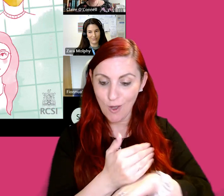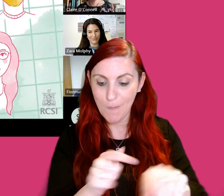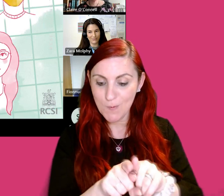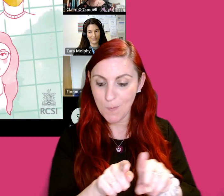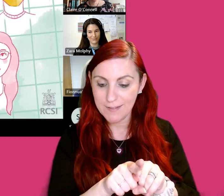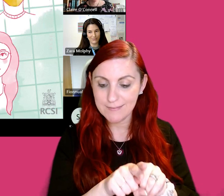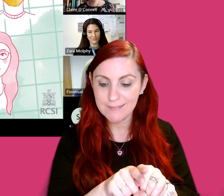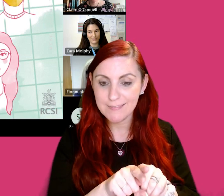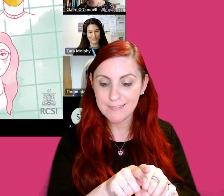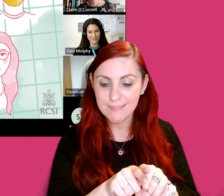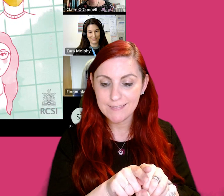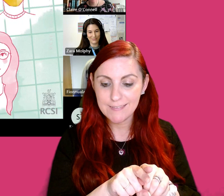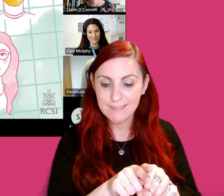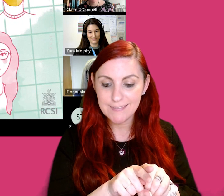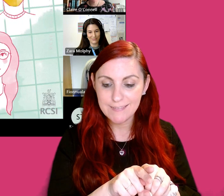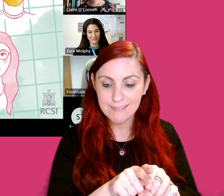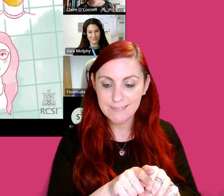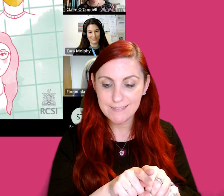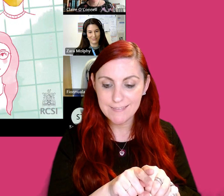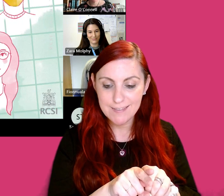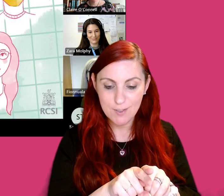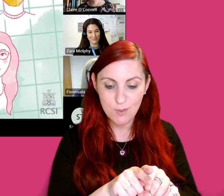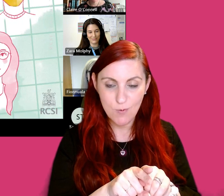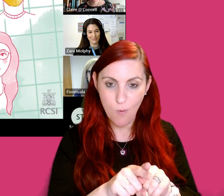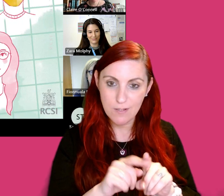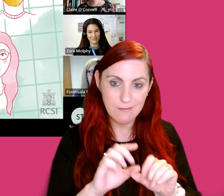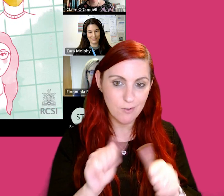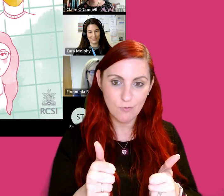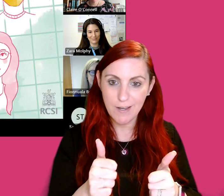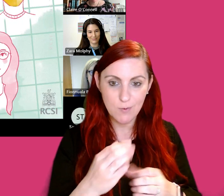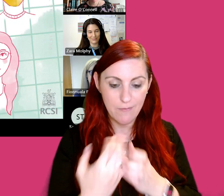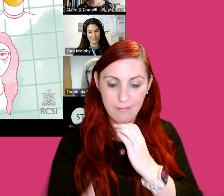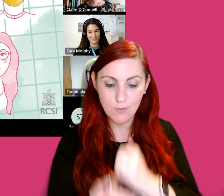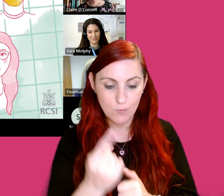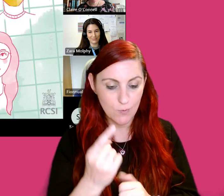get incredibly lucky to have had the opportunity to work with this amazing team that genuinely